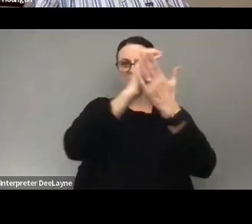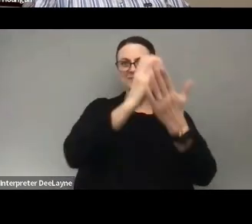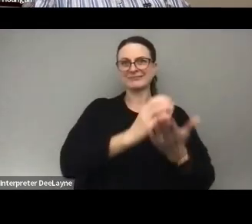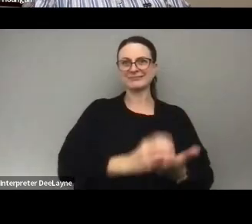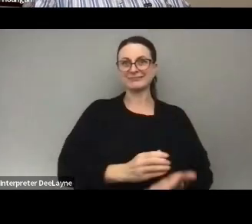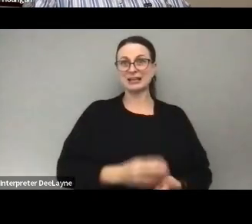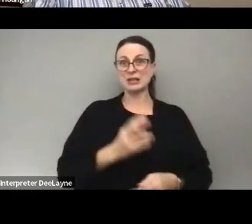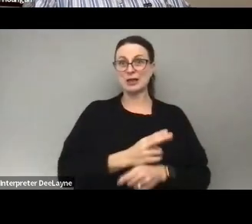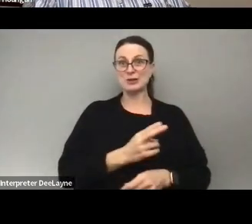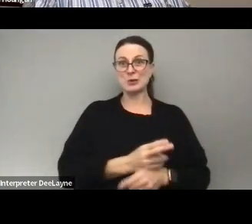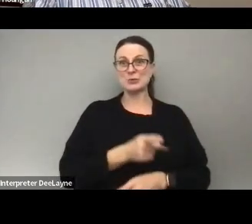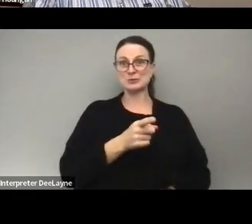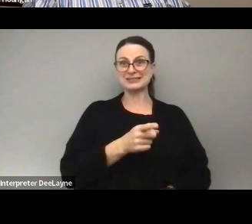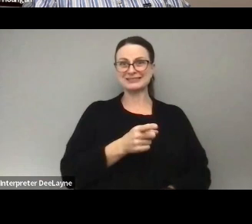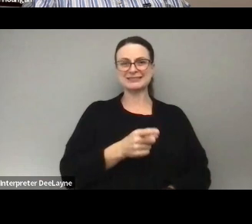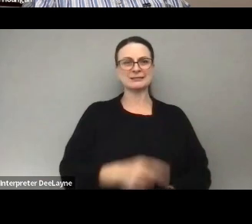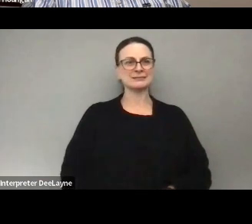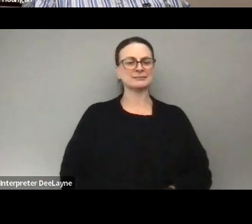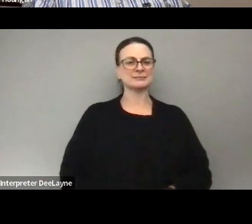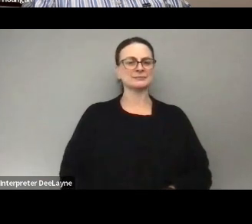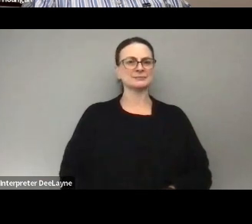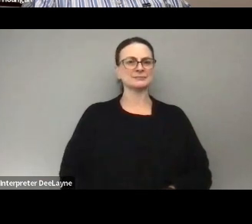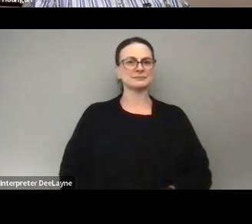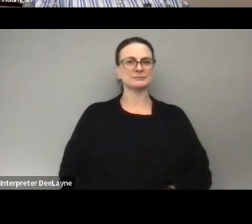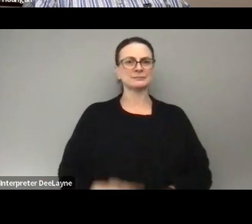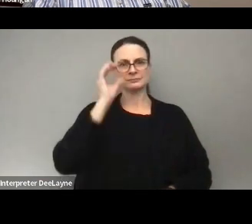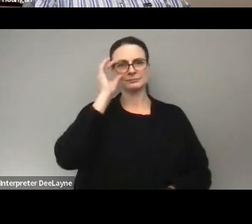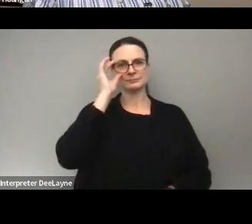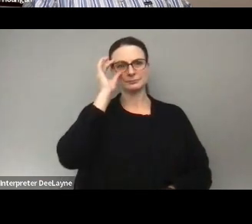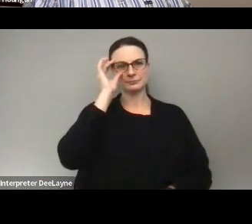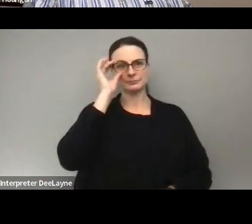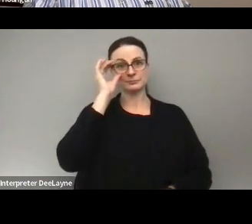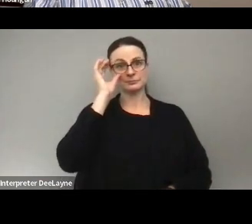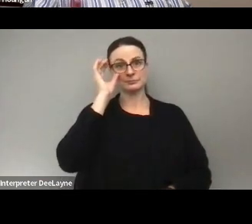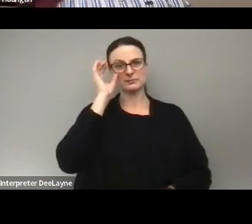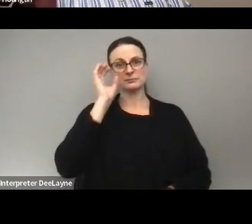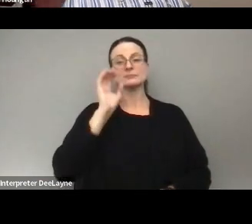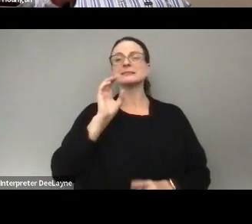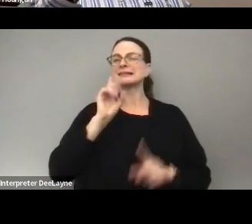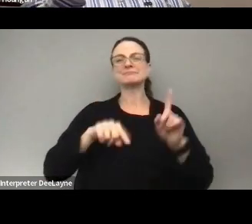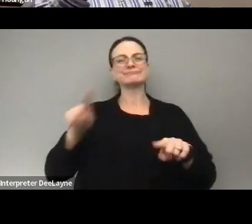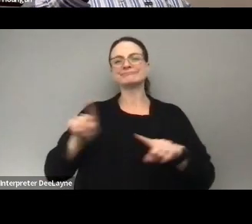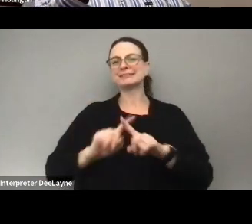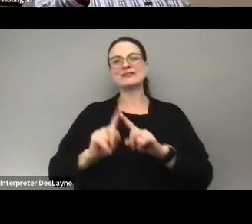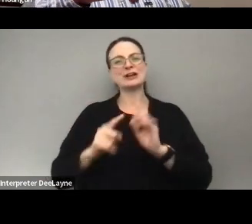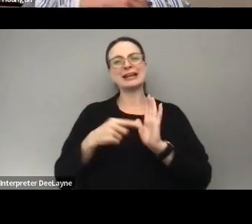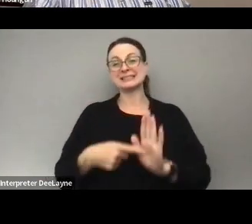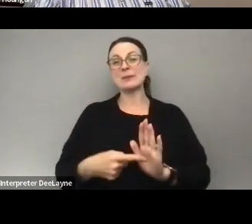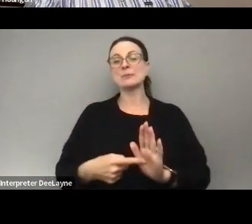Here's another example here. Oh, wait, that's the example. So it's just important that not only